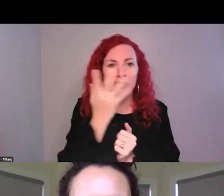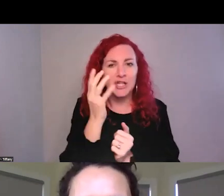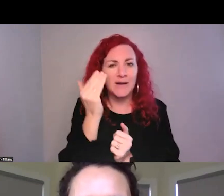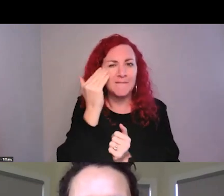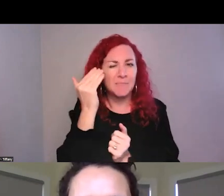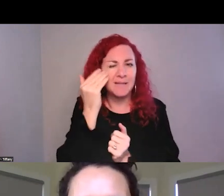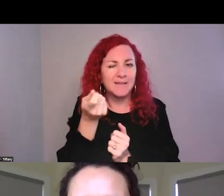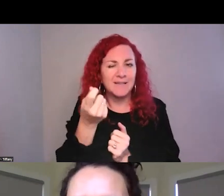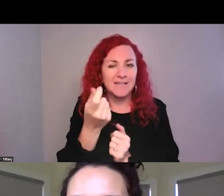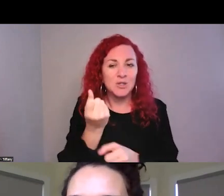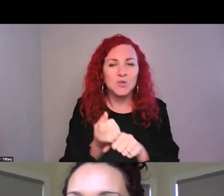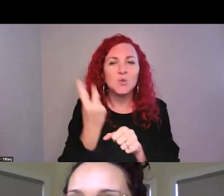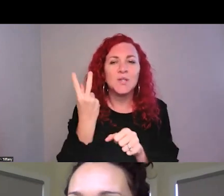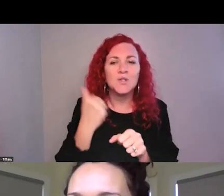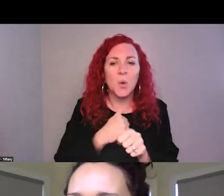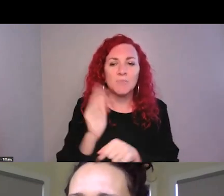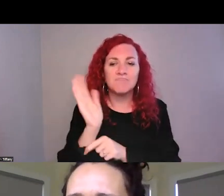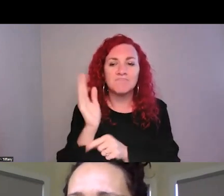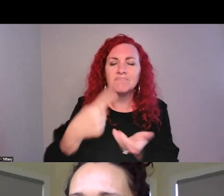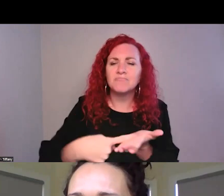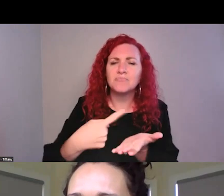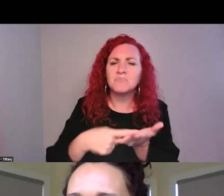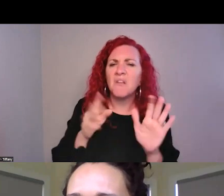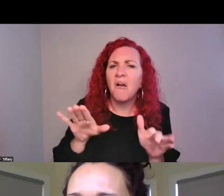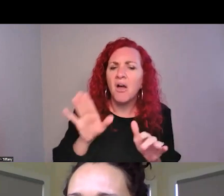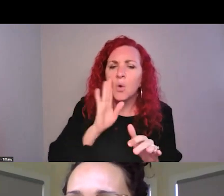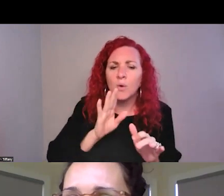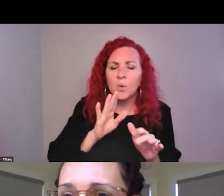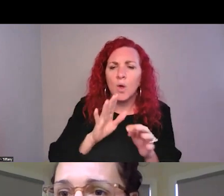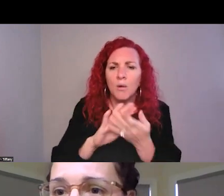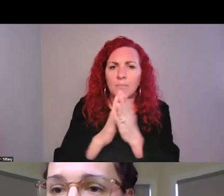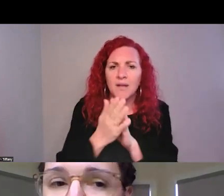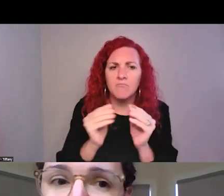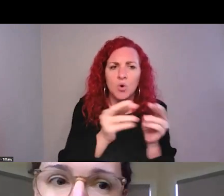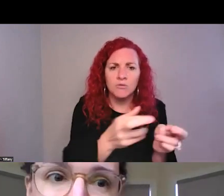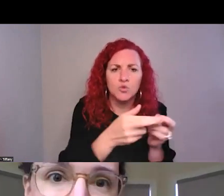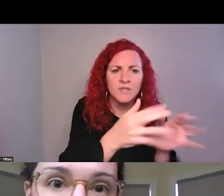WE ARE HERE TWO YEARS AGO AND SAYING WE ARE GOING TO REGALIZE CRISIS SERVICES IN MARYLAND.